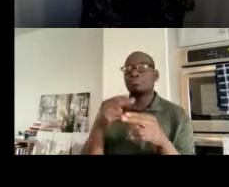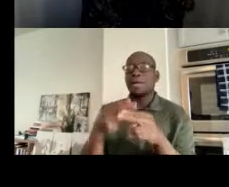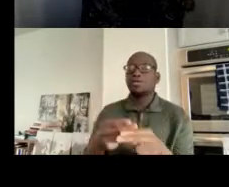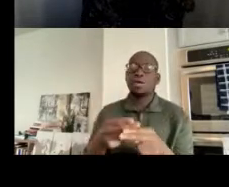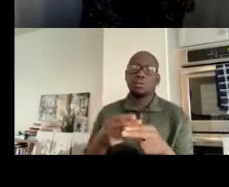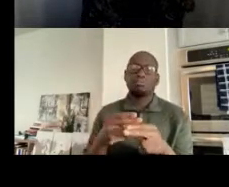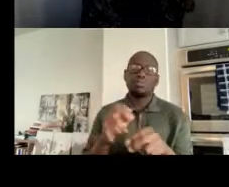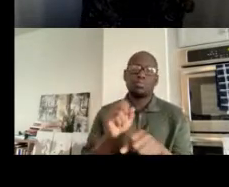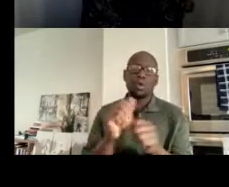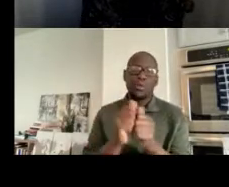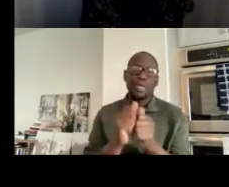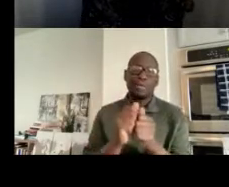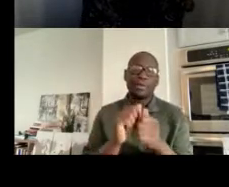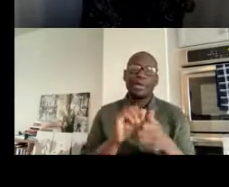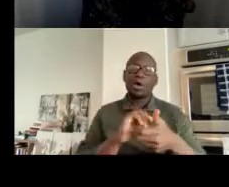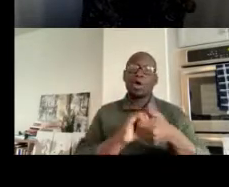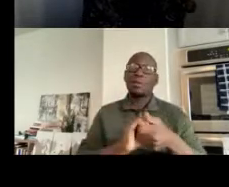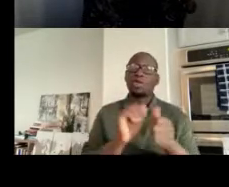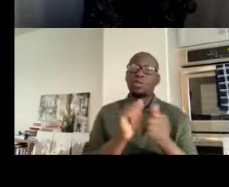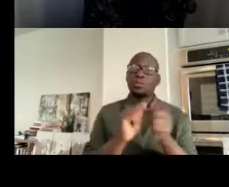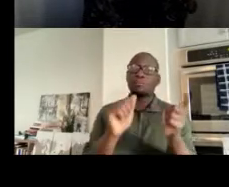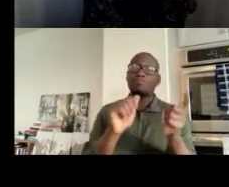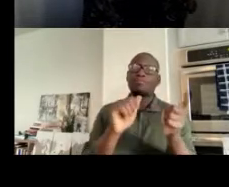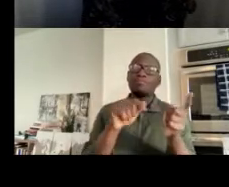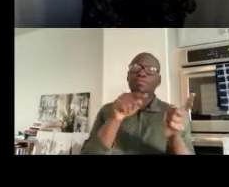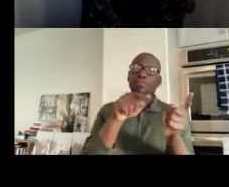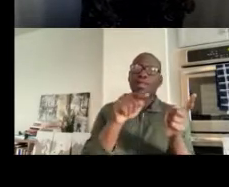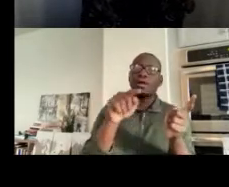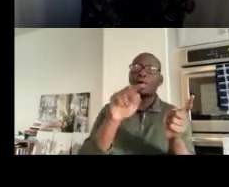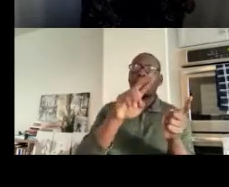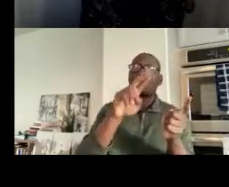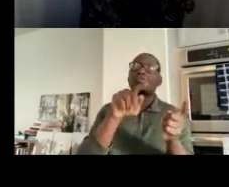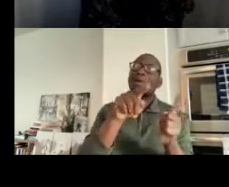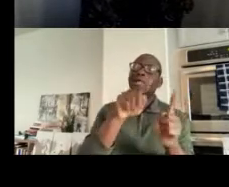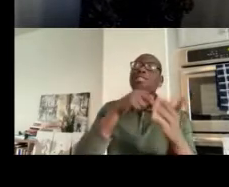Leaders, which I'll call YALI. It is a collaboration between